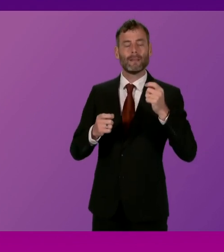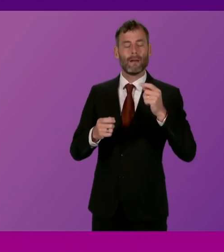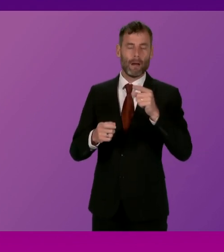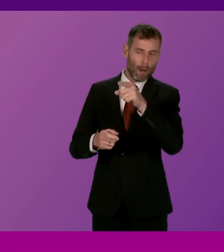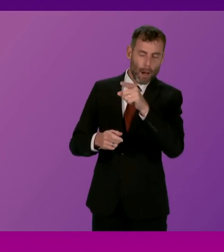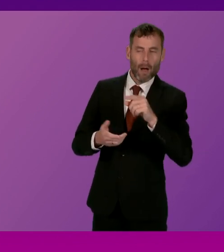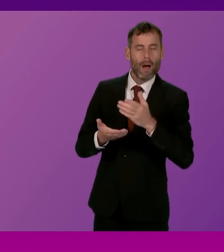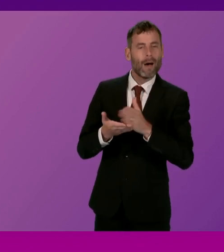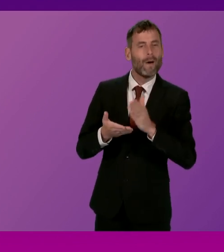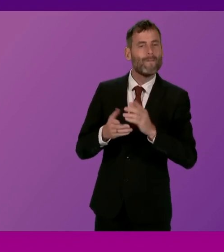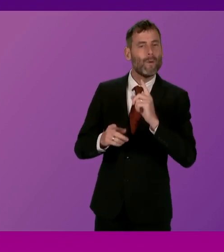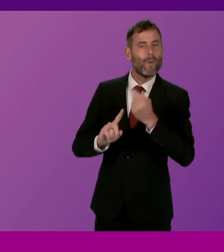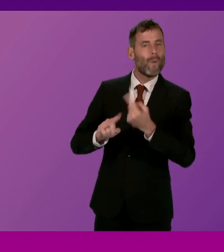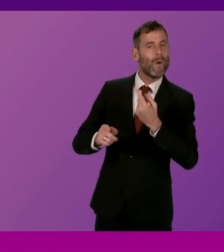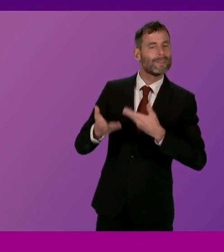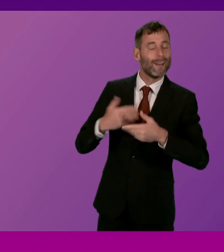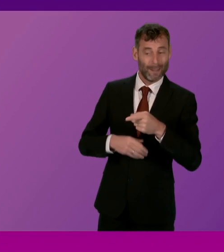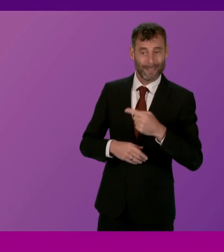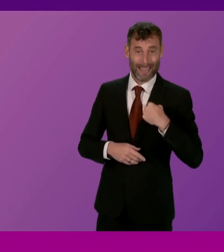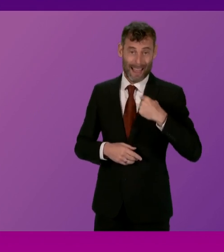that it is the convention of the Parliament not to do so.